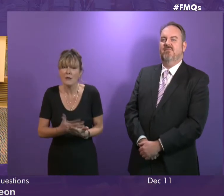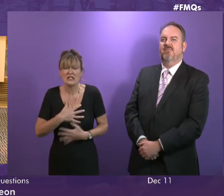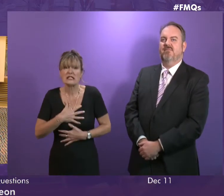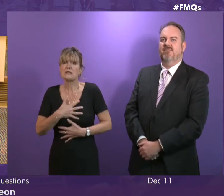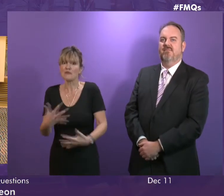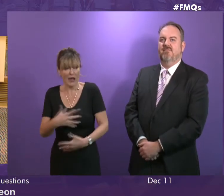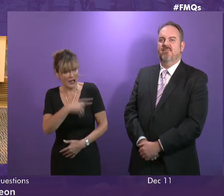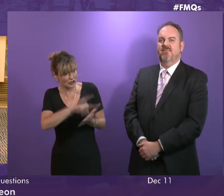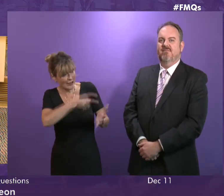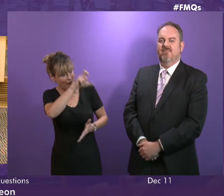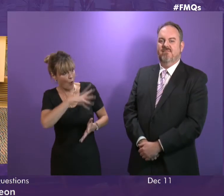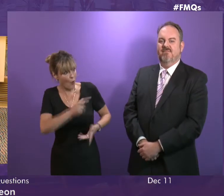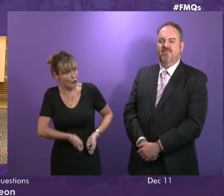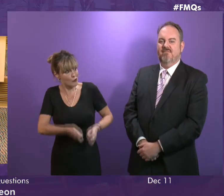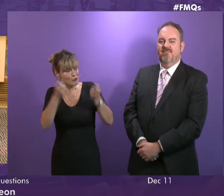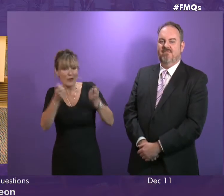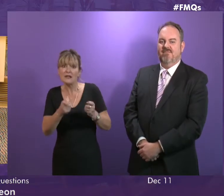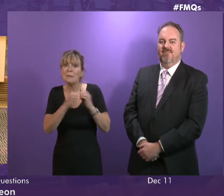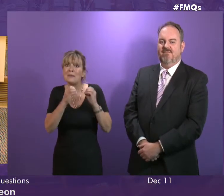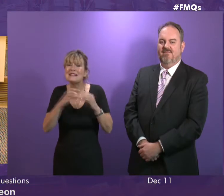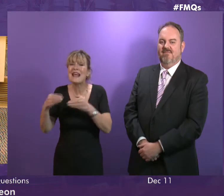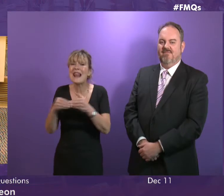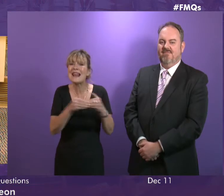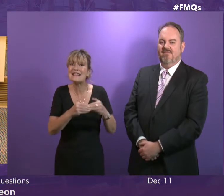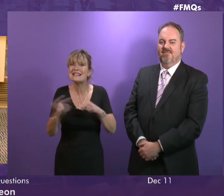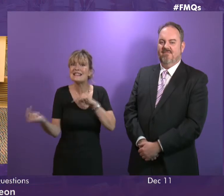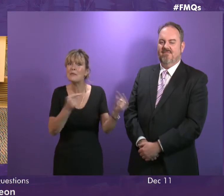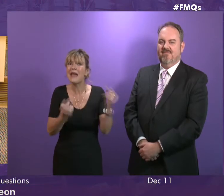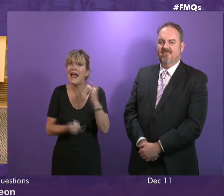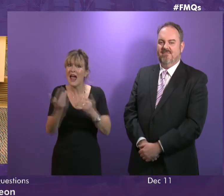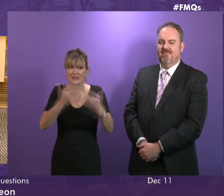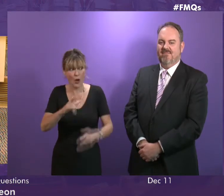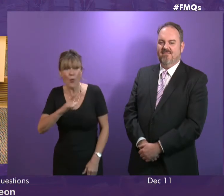debate last night, because anybody who watched it would have seen him getting a roasting